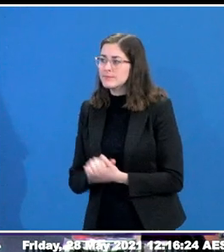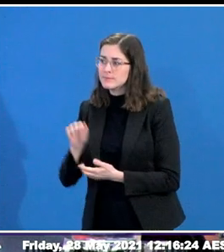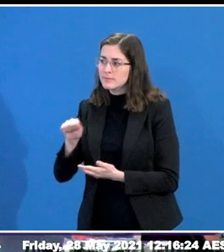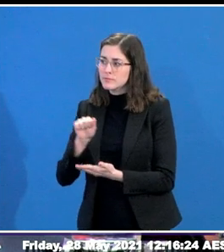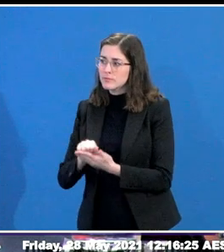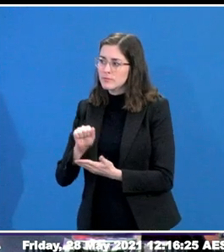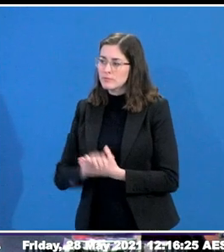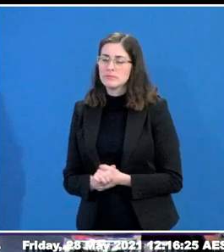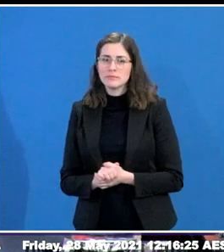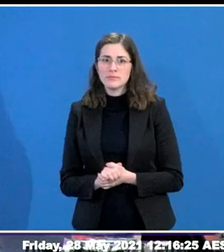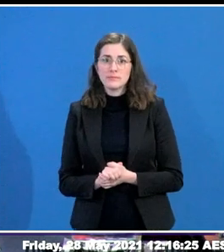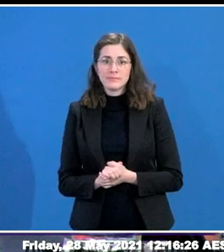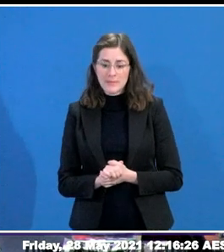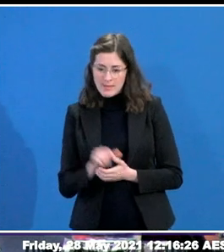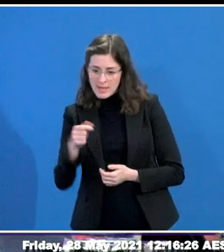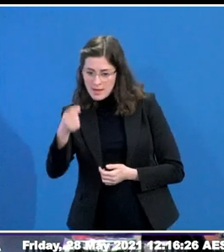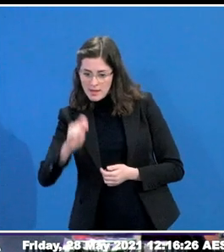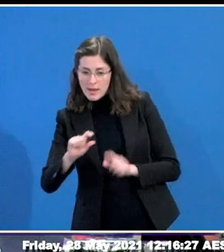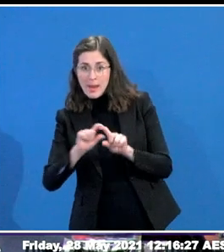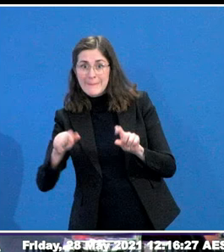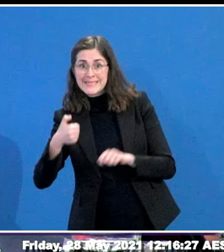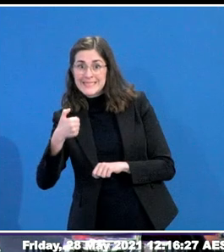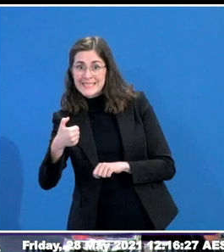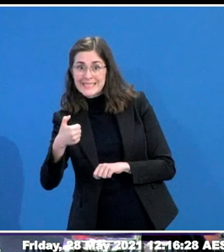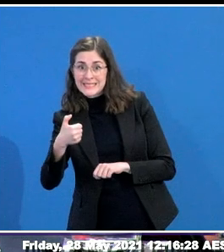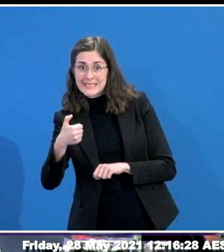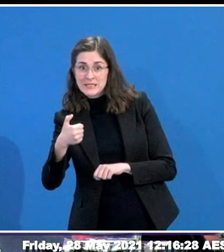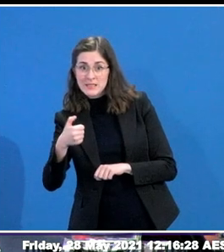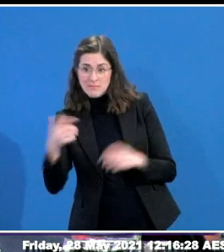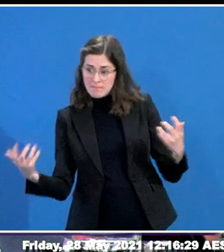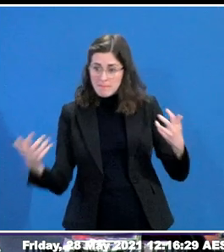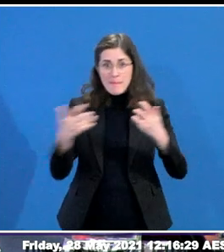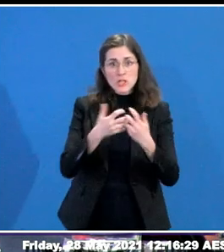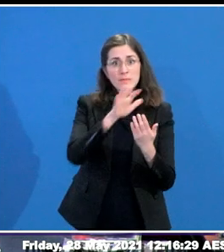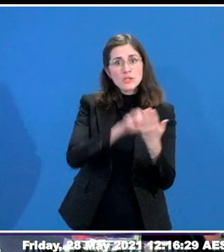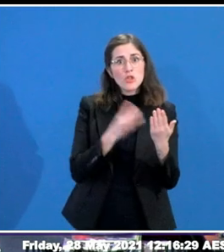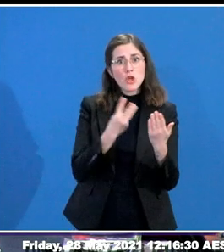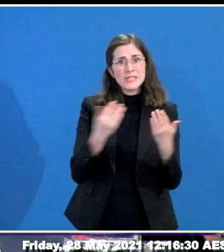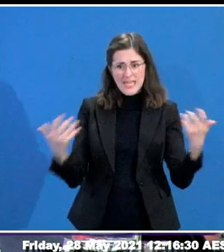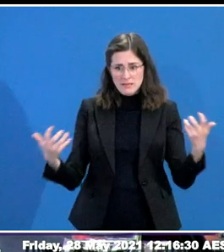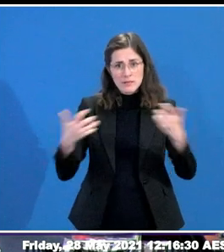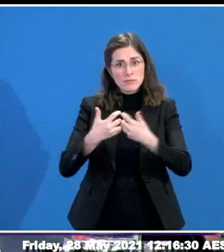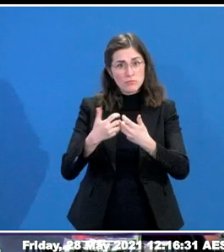And bullet point six, is that the allegation of the Piaud report at the bottom of page 13?